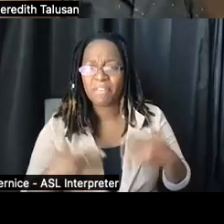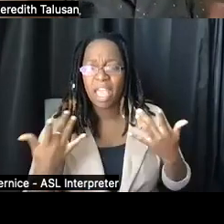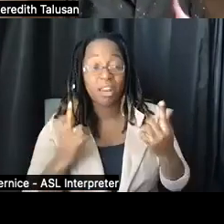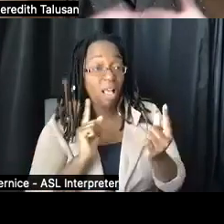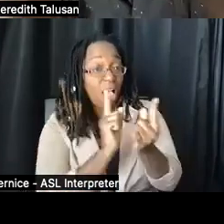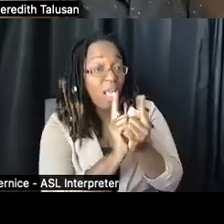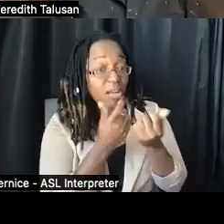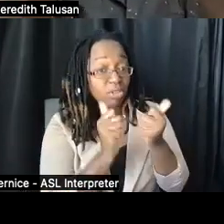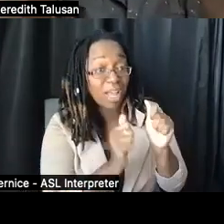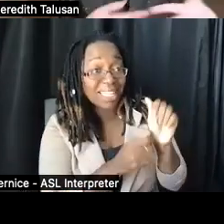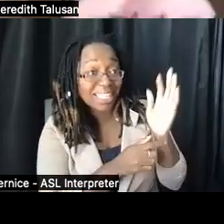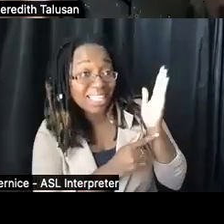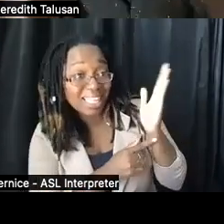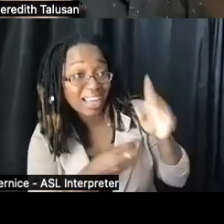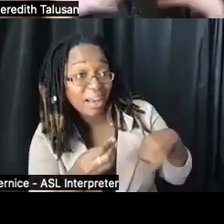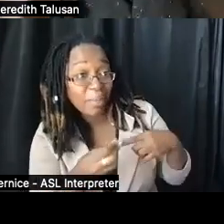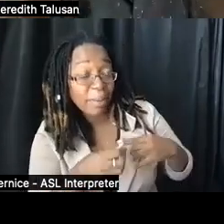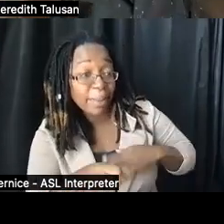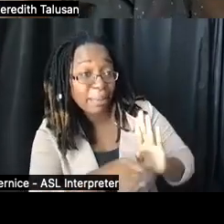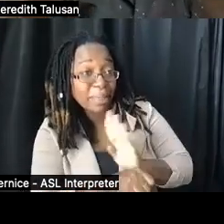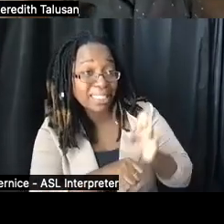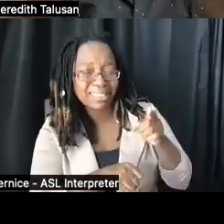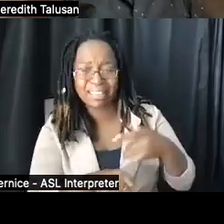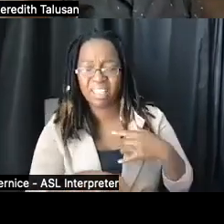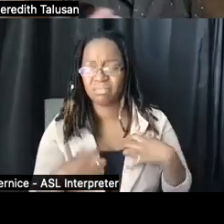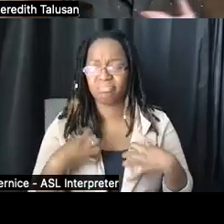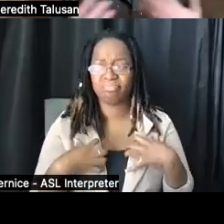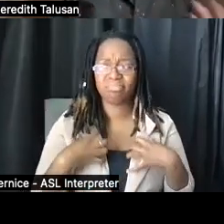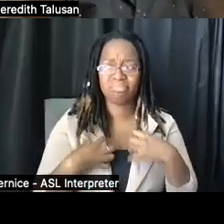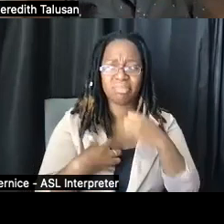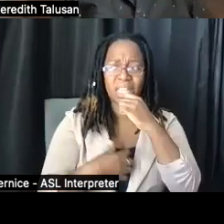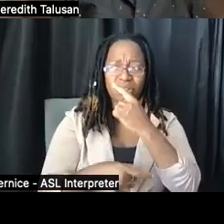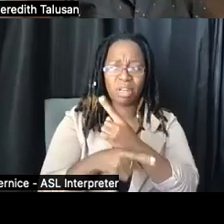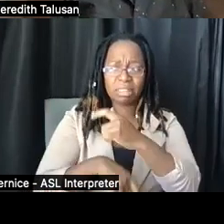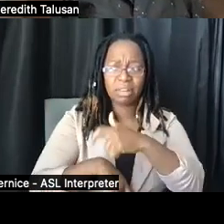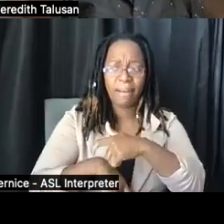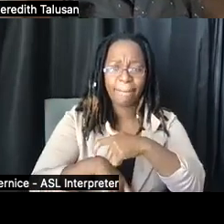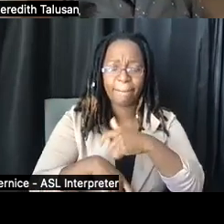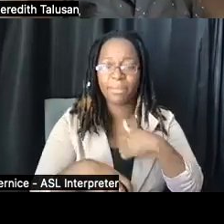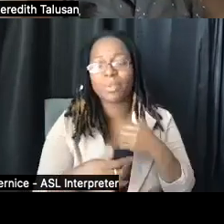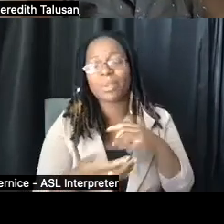who get pitched in the middle of an event. I allow opportunities, career opportunities to arise as organically